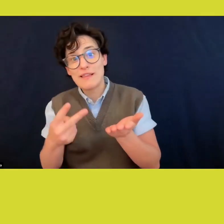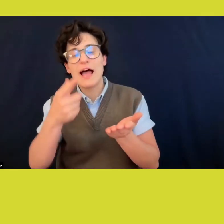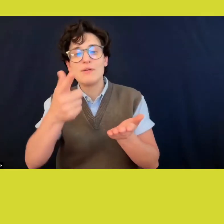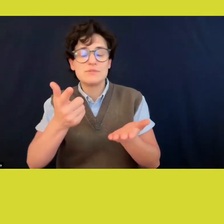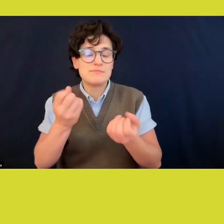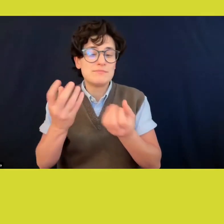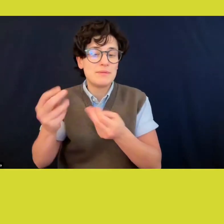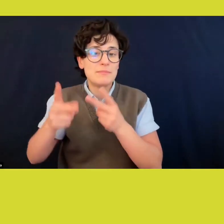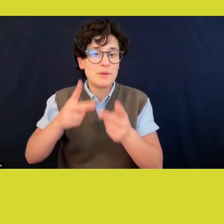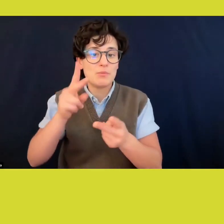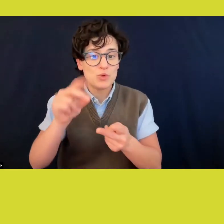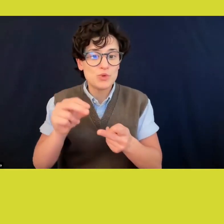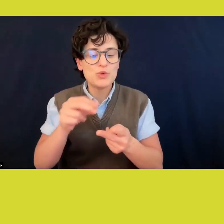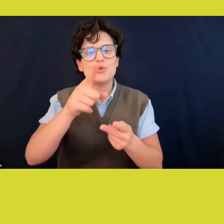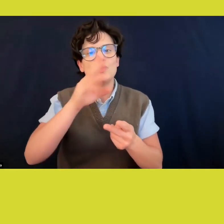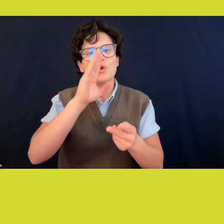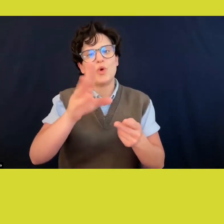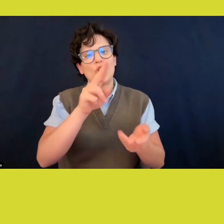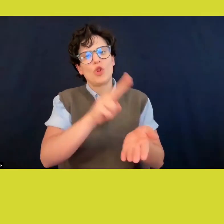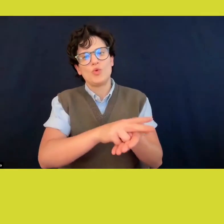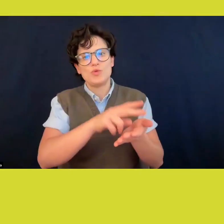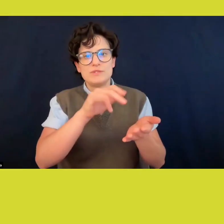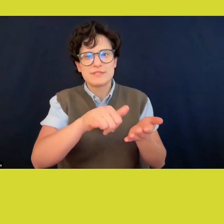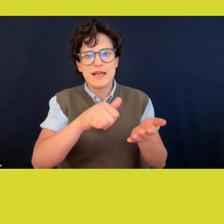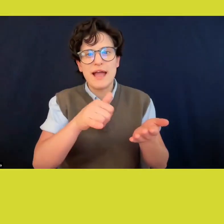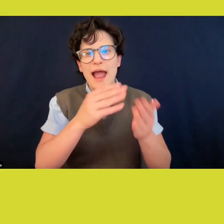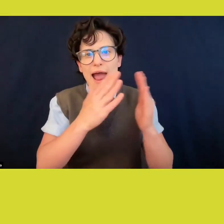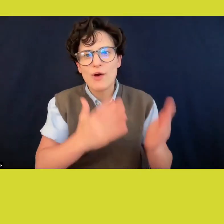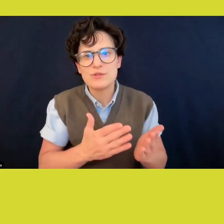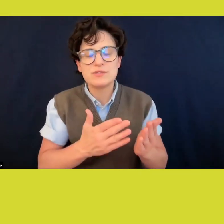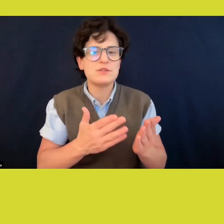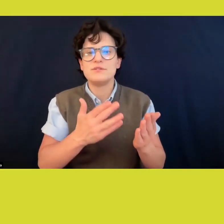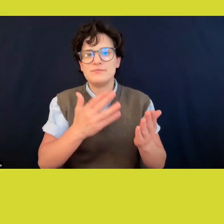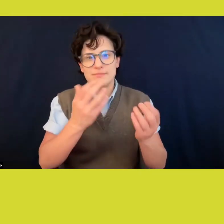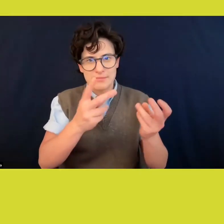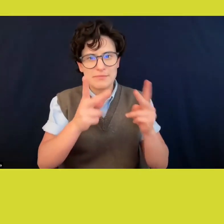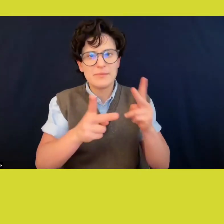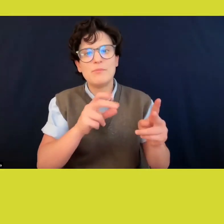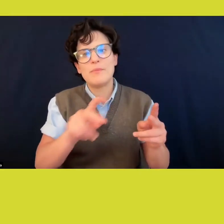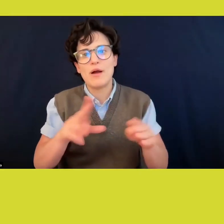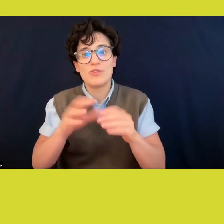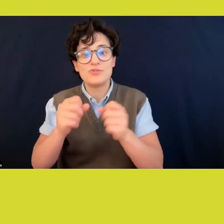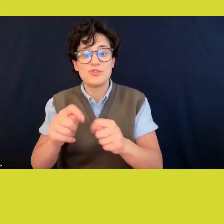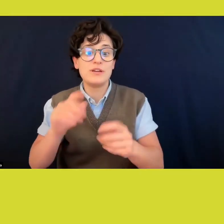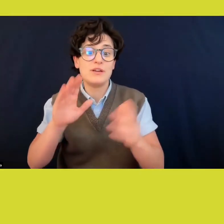back on the street again, whereas housing first, you know, if you relapse, you go to the hospital, you come